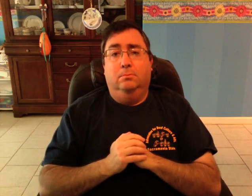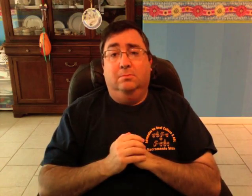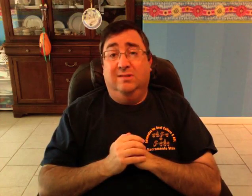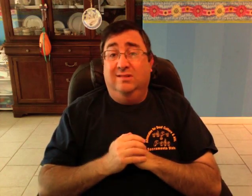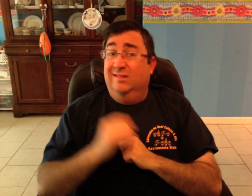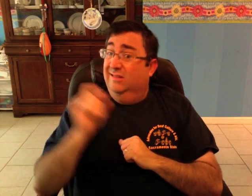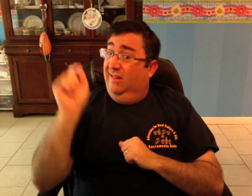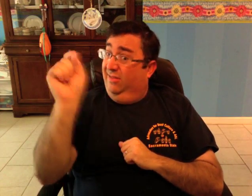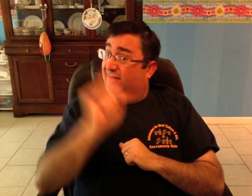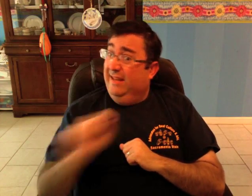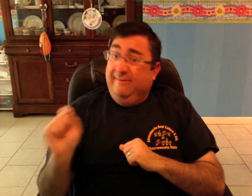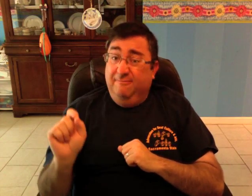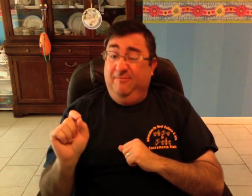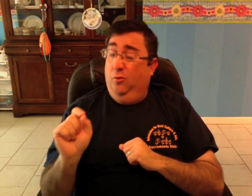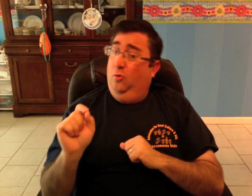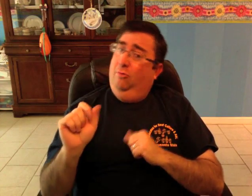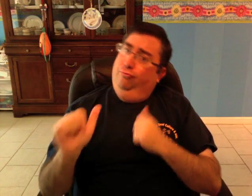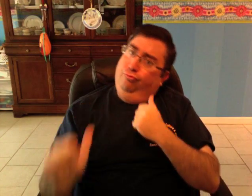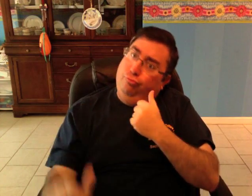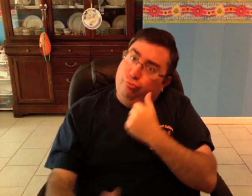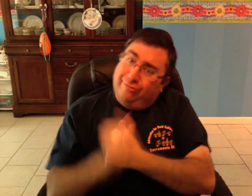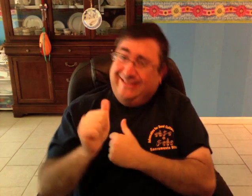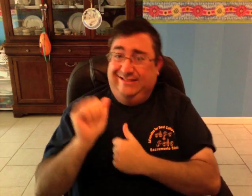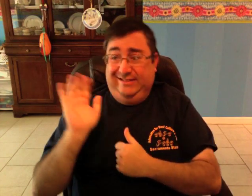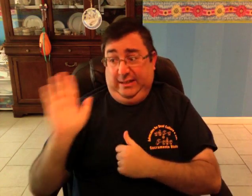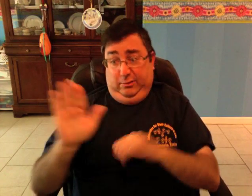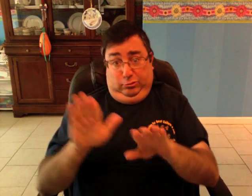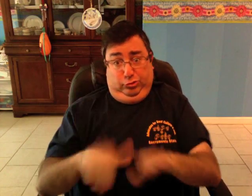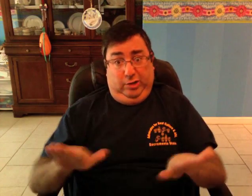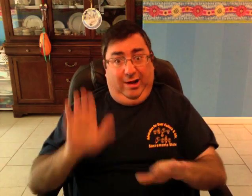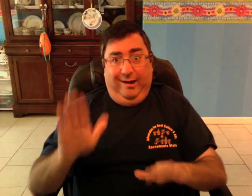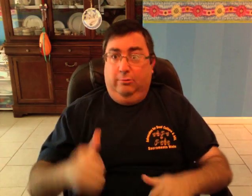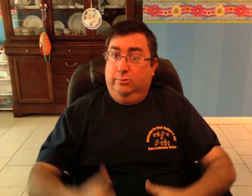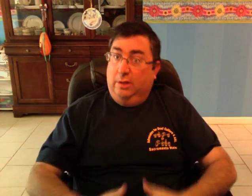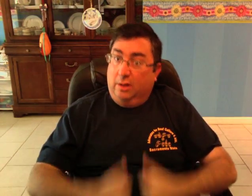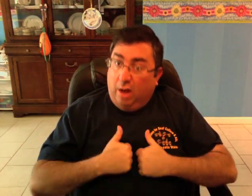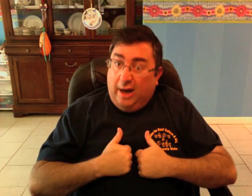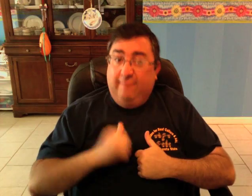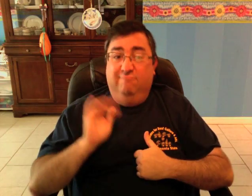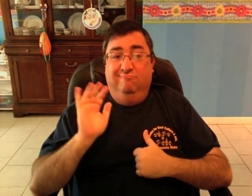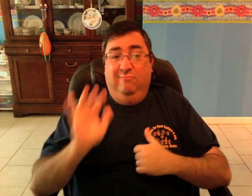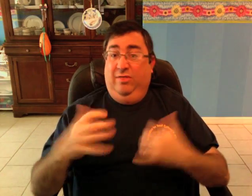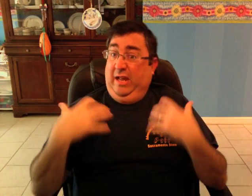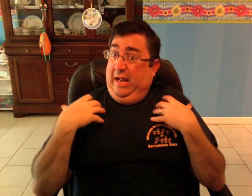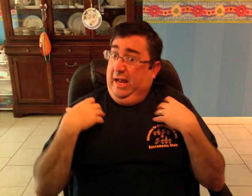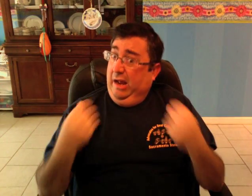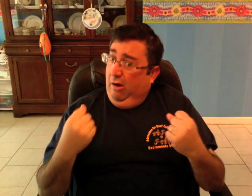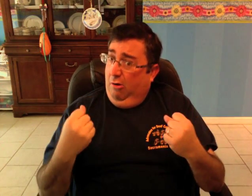Therefore, to risk their child's life and health